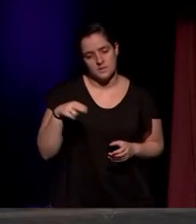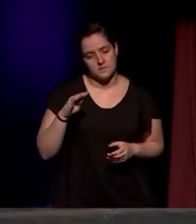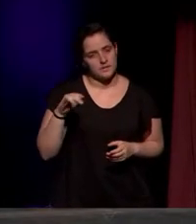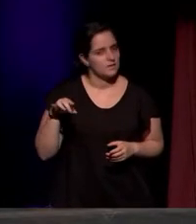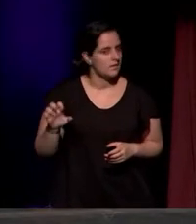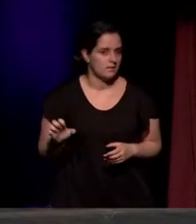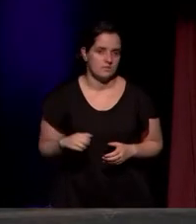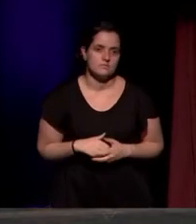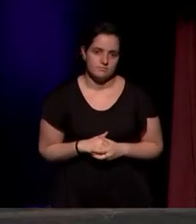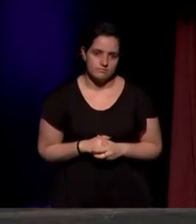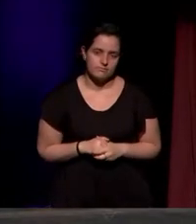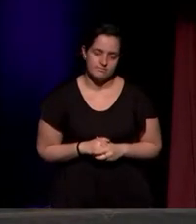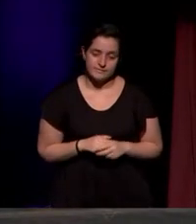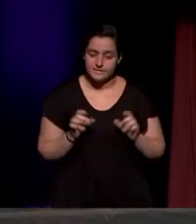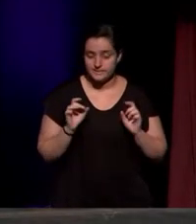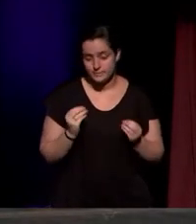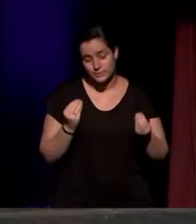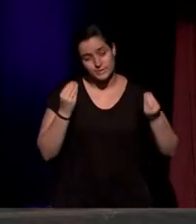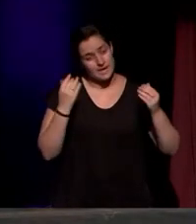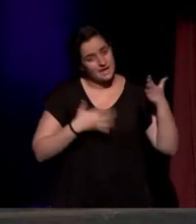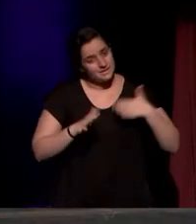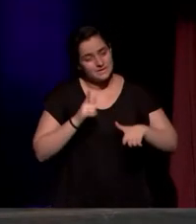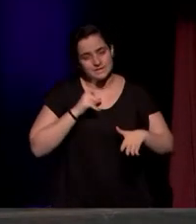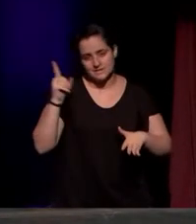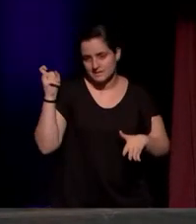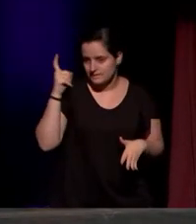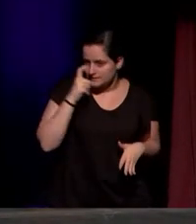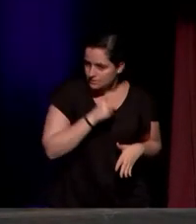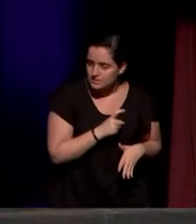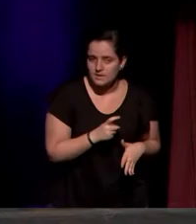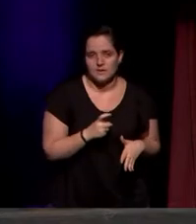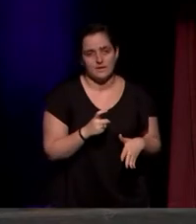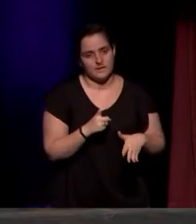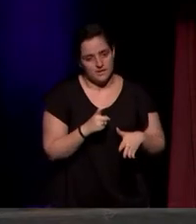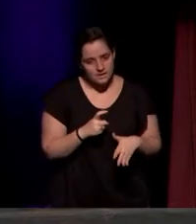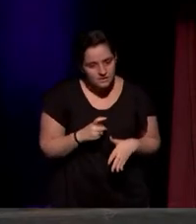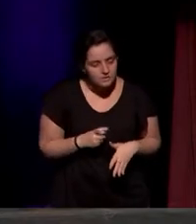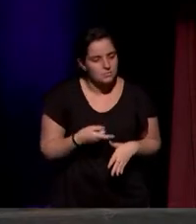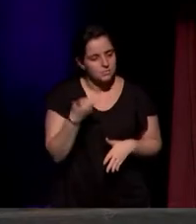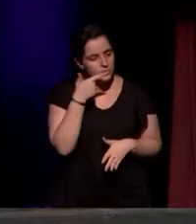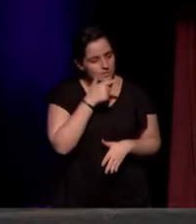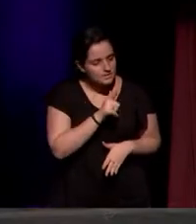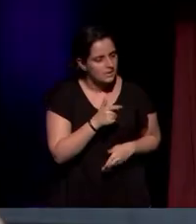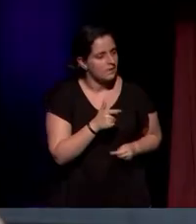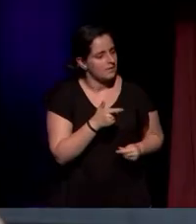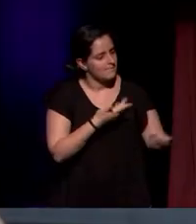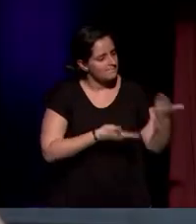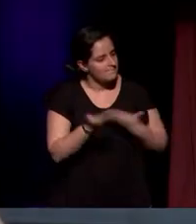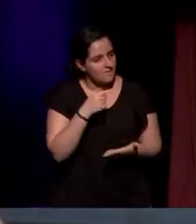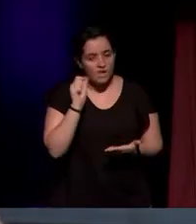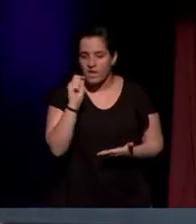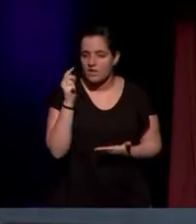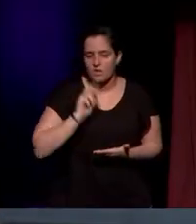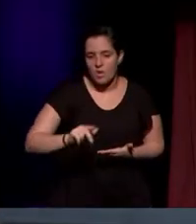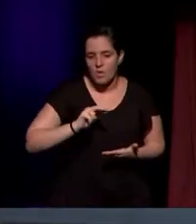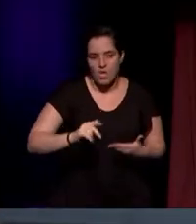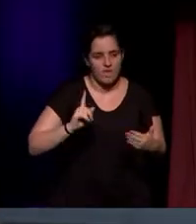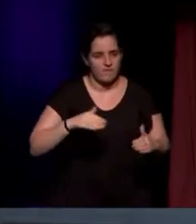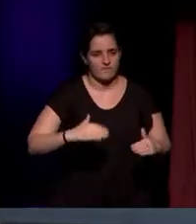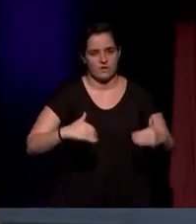Often have difficulty articulating with non-members of Mozambican Women, this is what we feel.